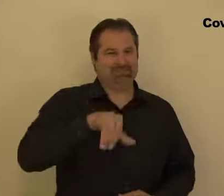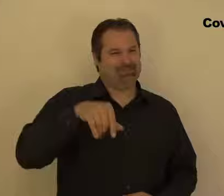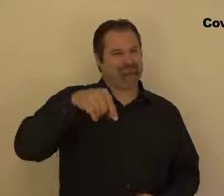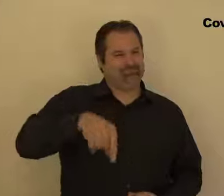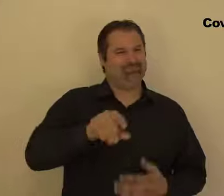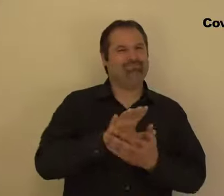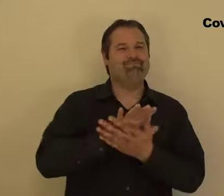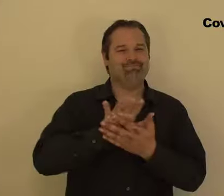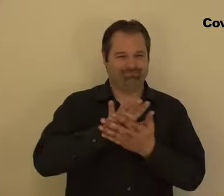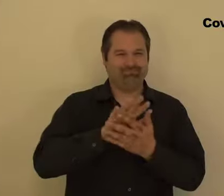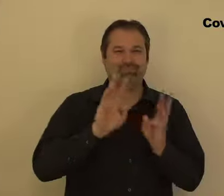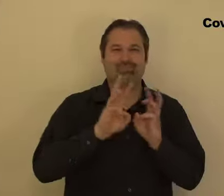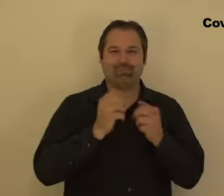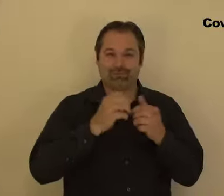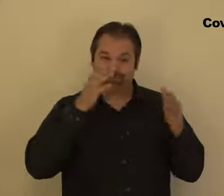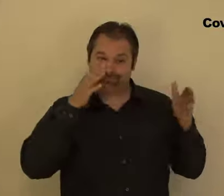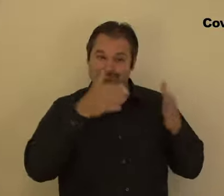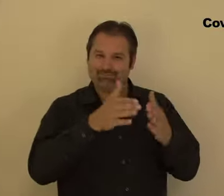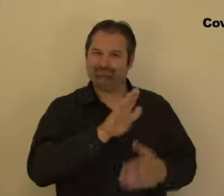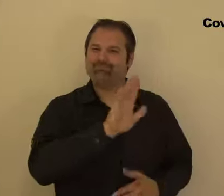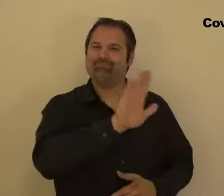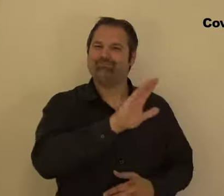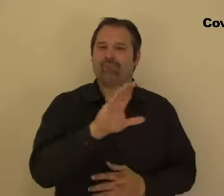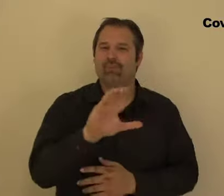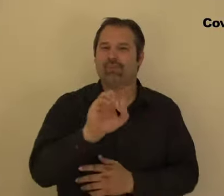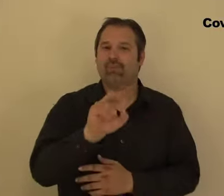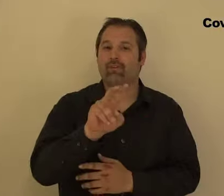and questions and answers that you have about them.